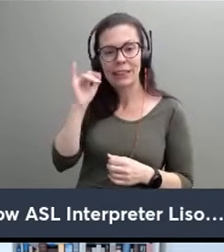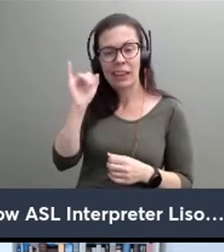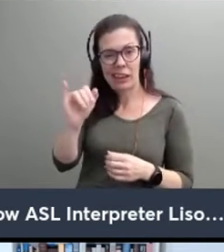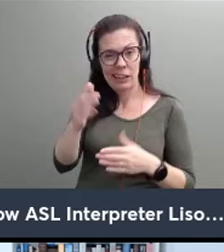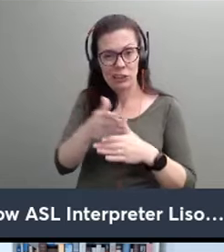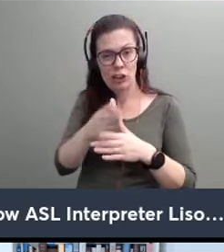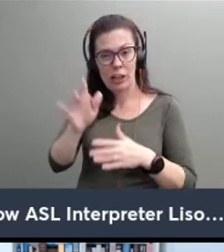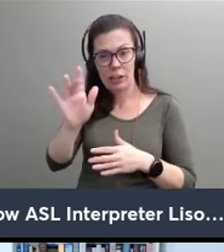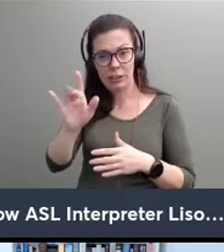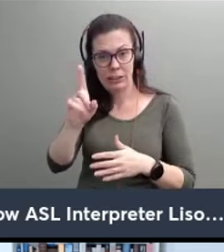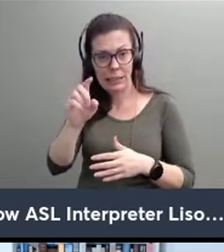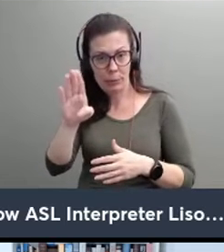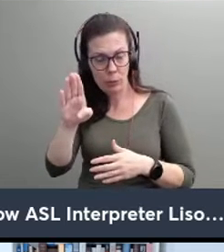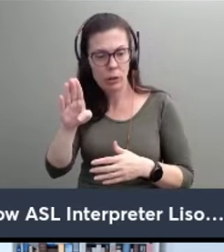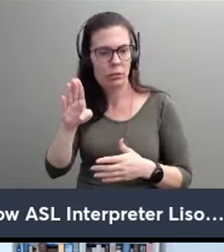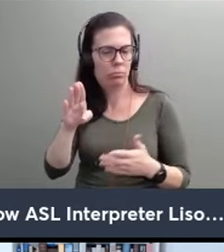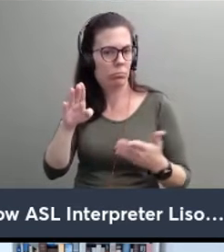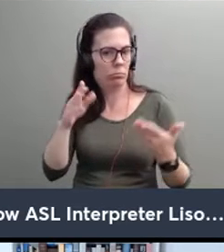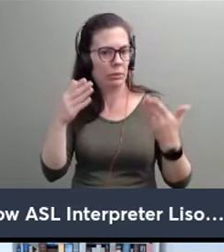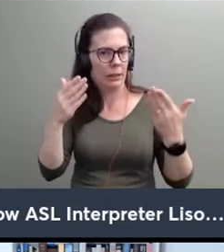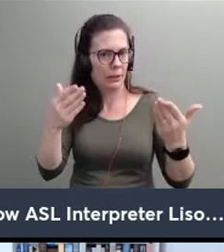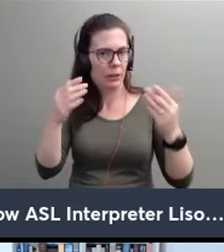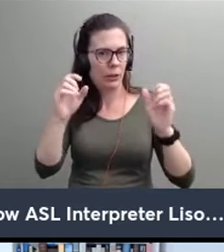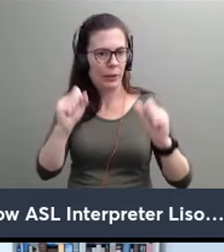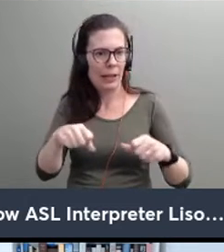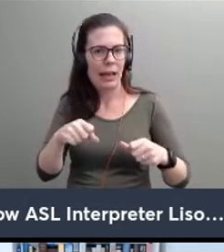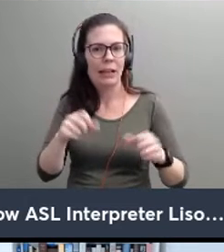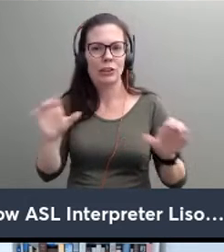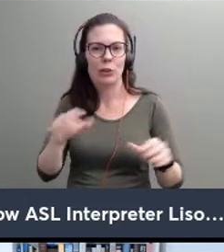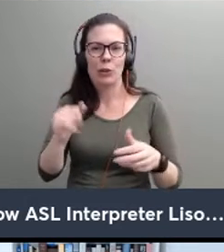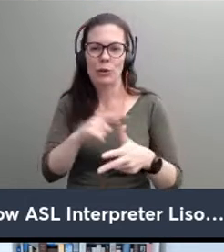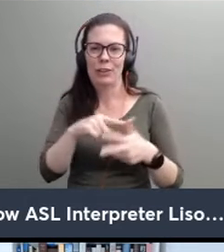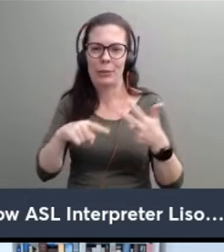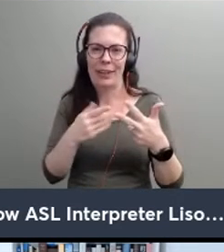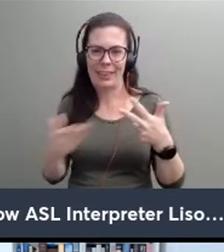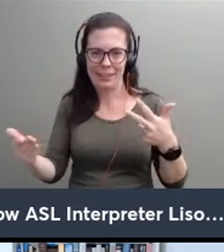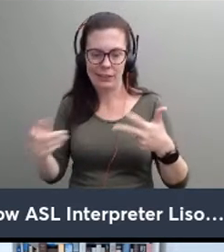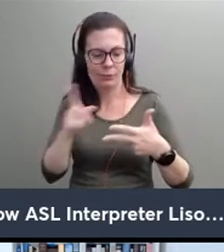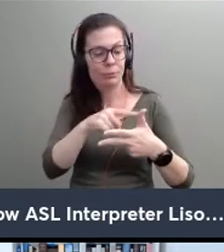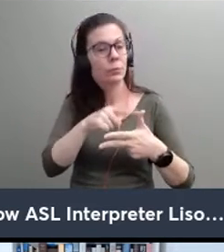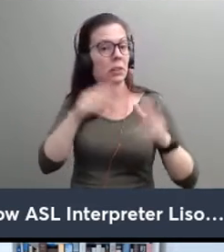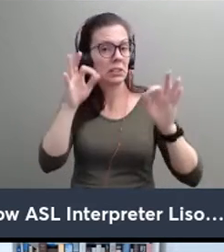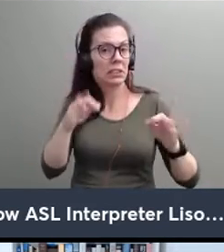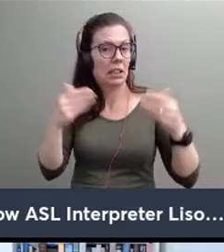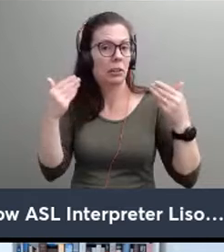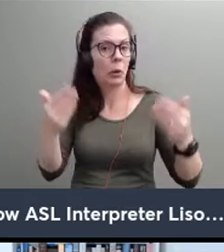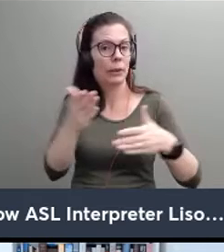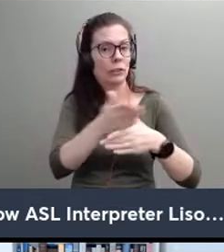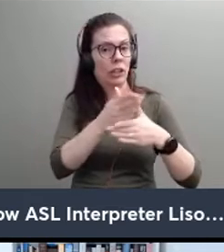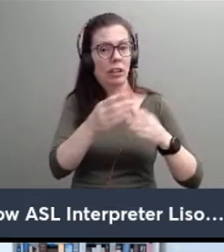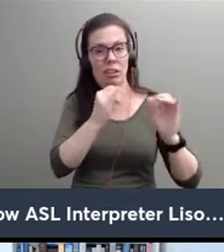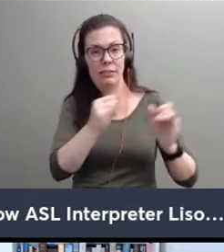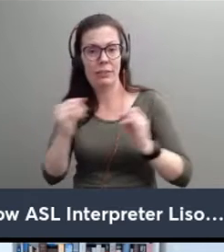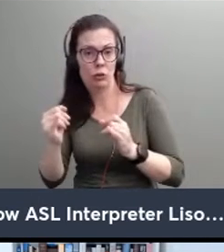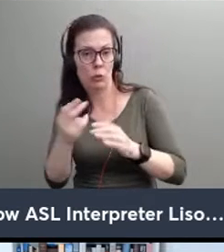this is where you can do the three things that I talk to you about. You can decide to share it with an individual user or a group,